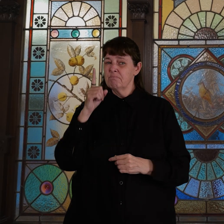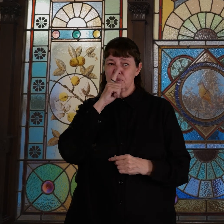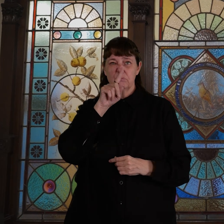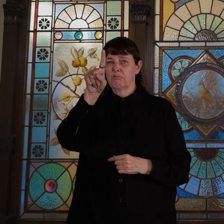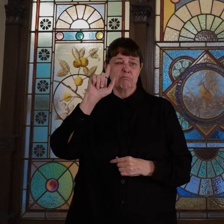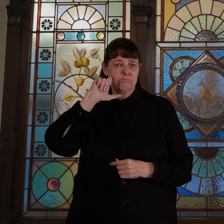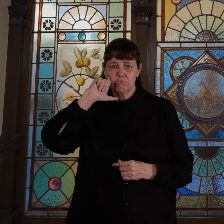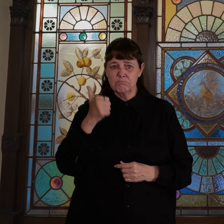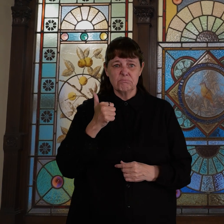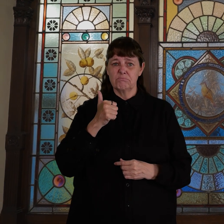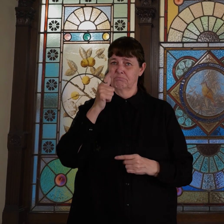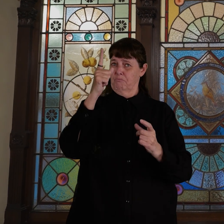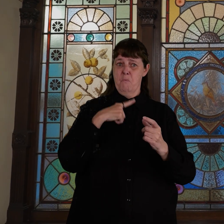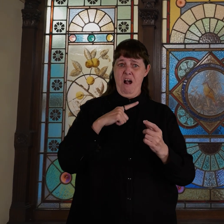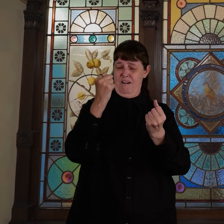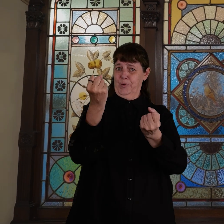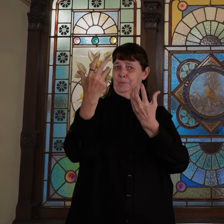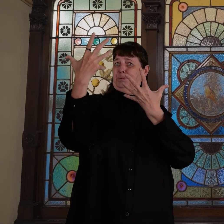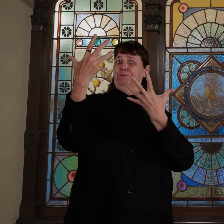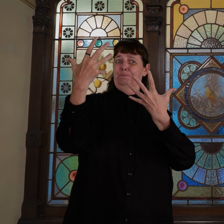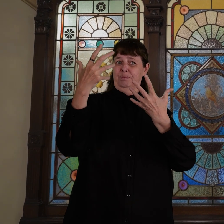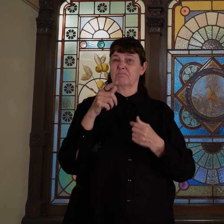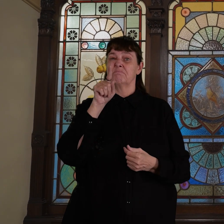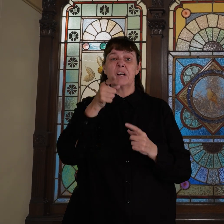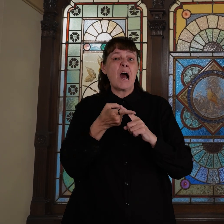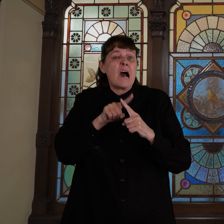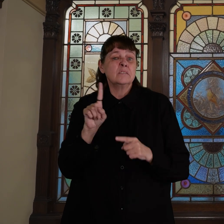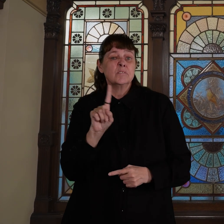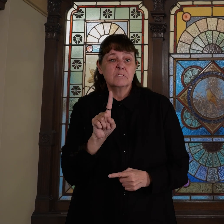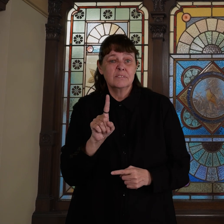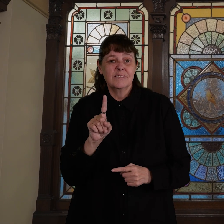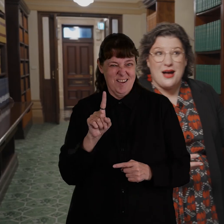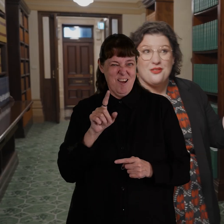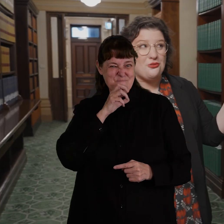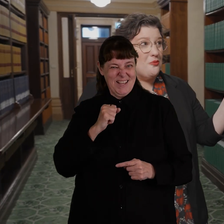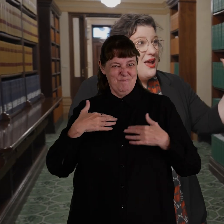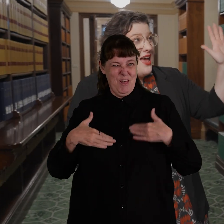People really love them because they stand out. They were actually part of a men's bathroom,